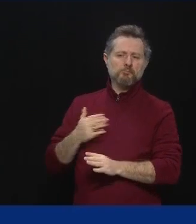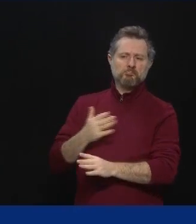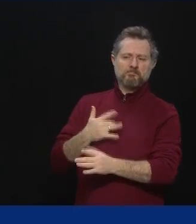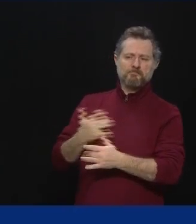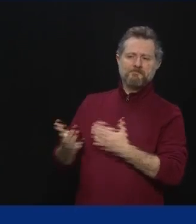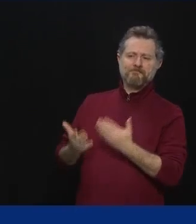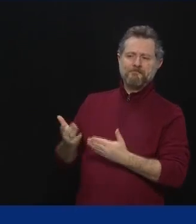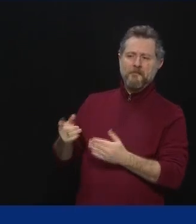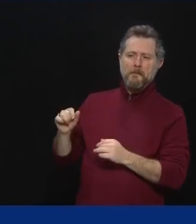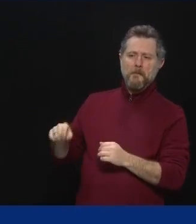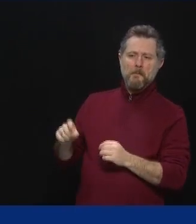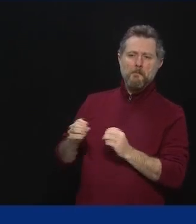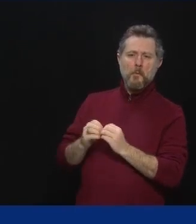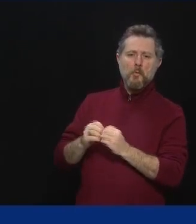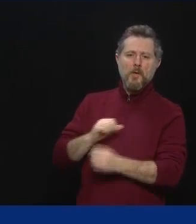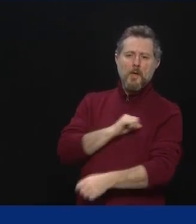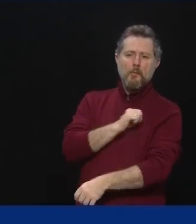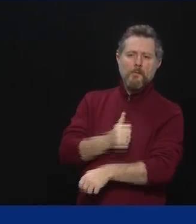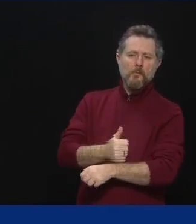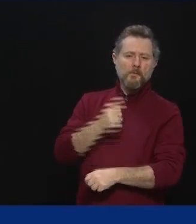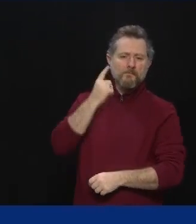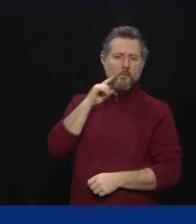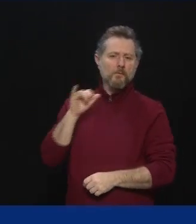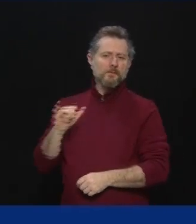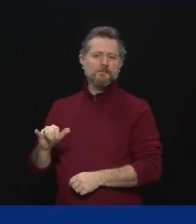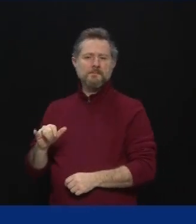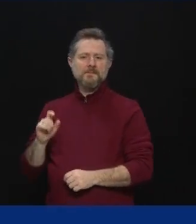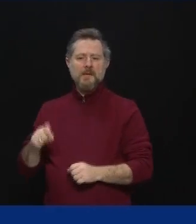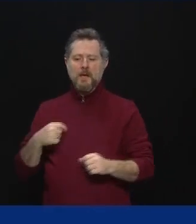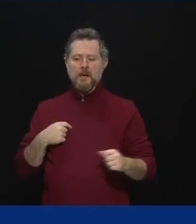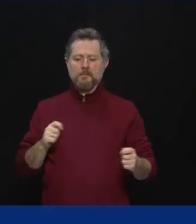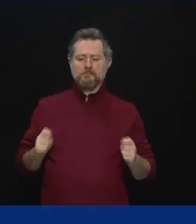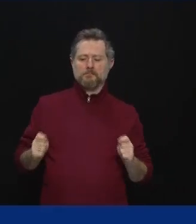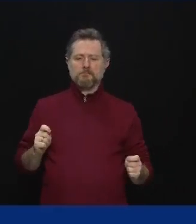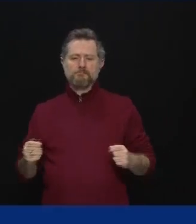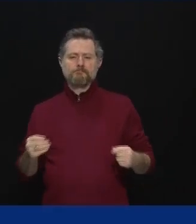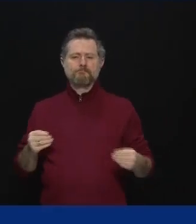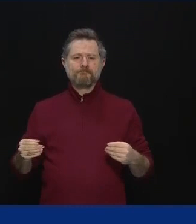HERE. AT THAT TIME I SIGNED AN EXECUTIVE ORDER IN ANTICIPATION